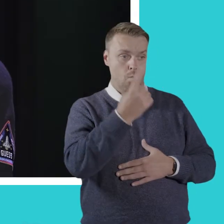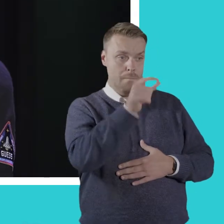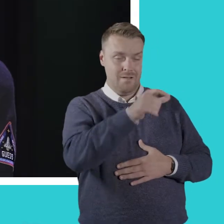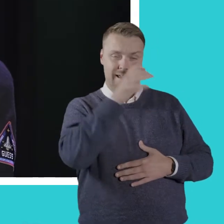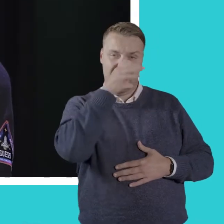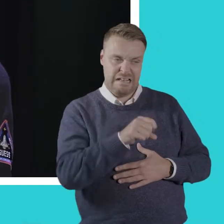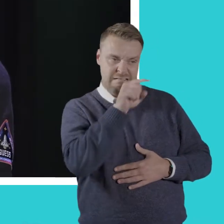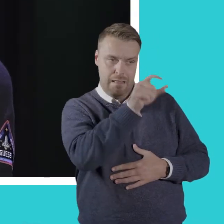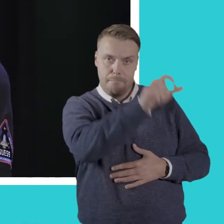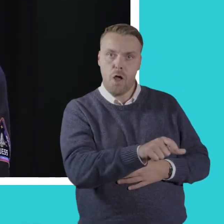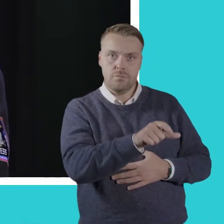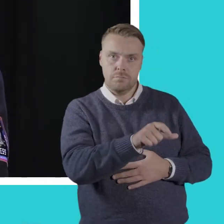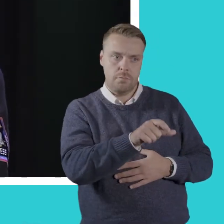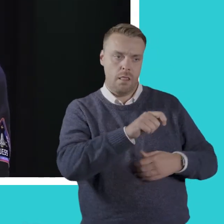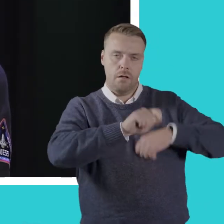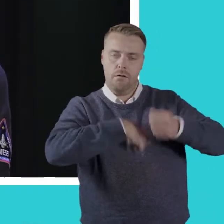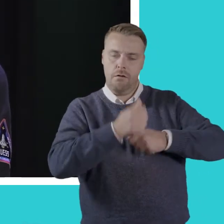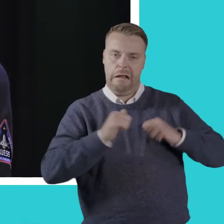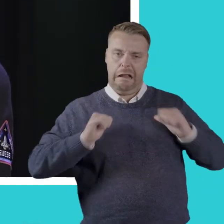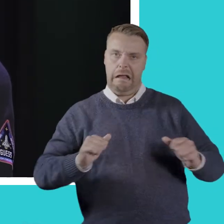person and then that's how it turns into gang violence and all that kind of stuff. It's all